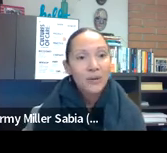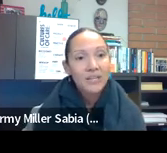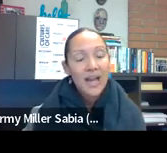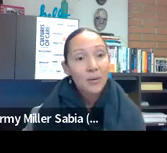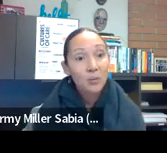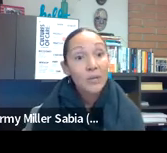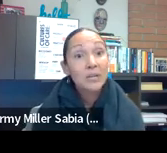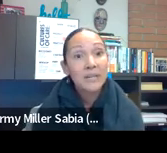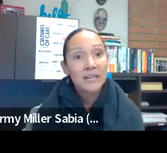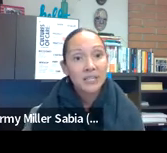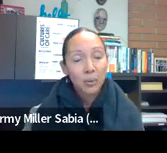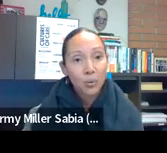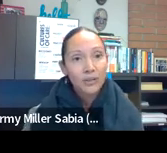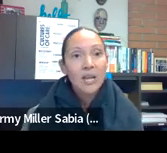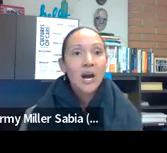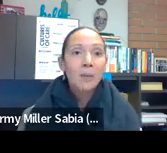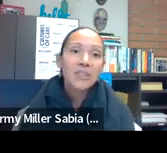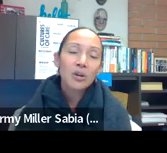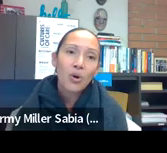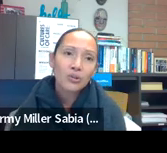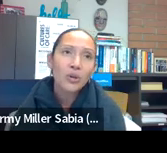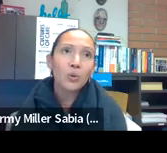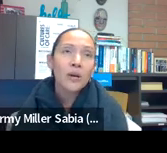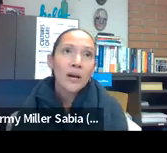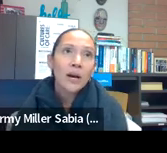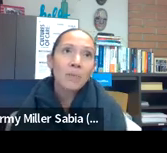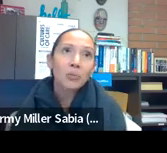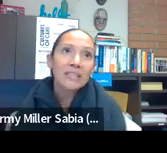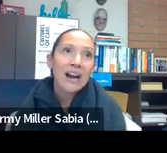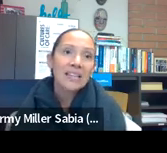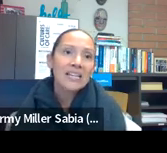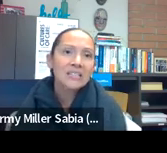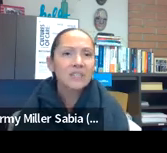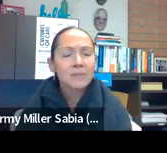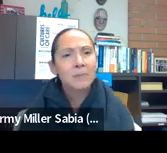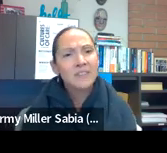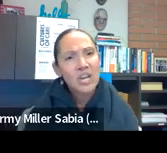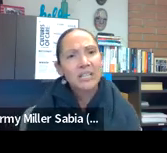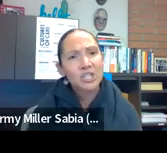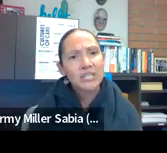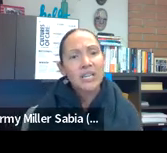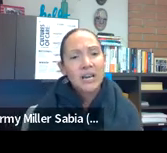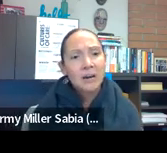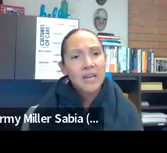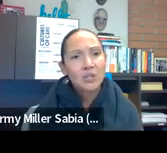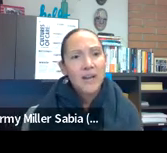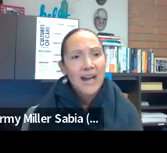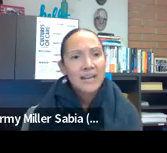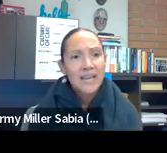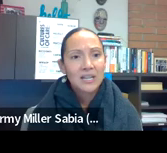You know how can how can we be a support? But then also really highlight and lift up some of the challenges that you've had?